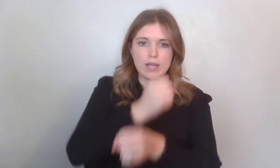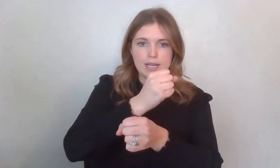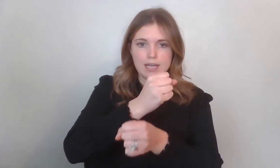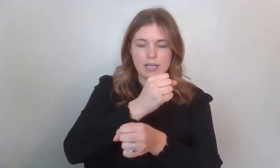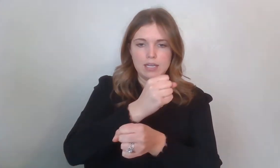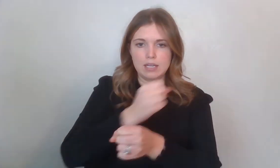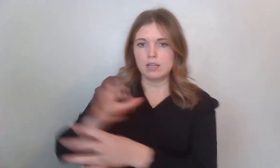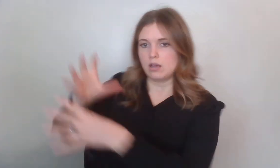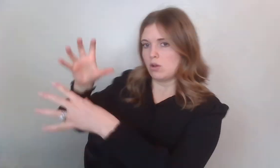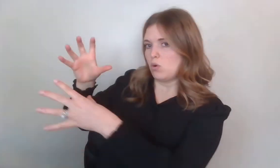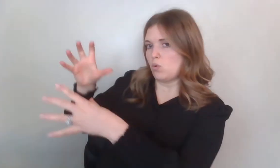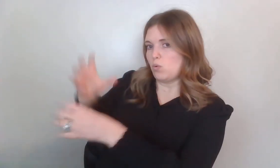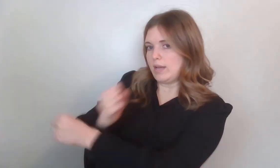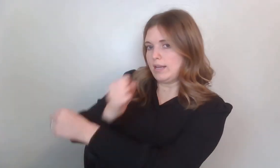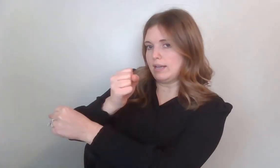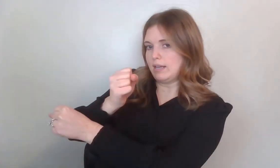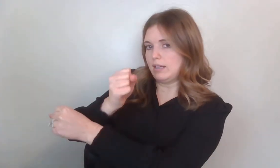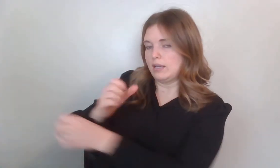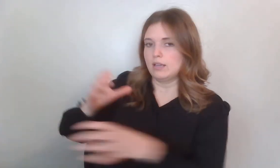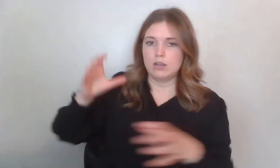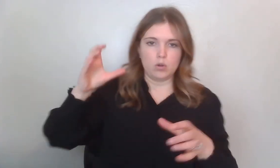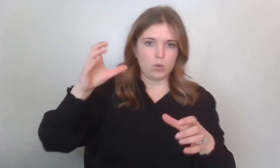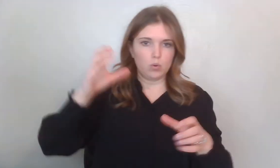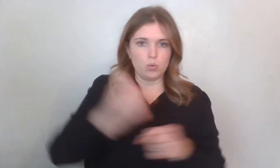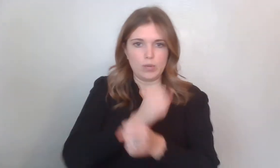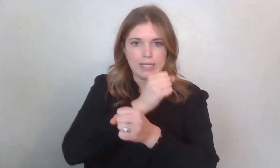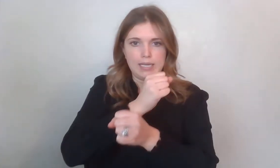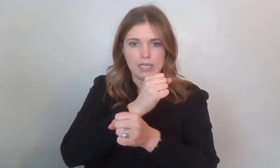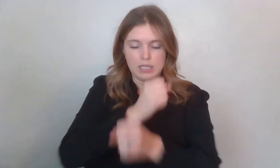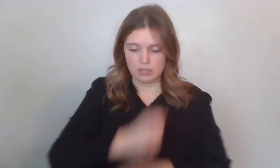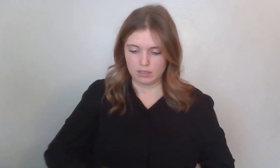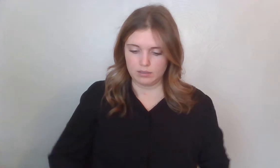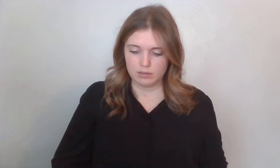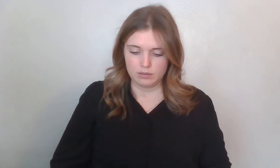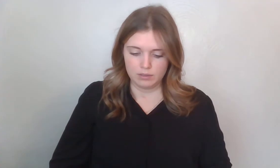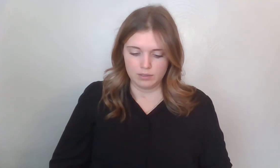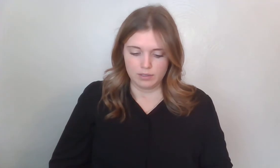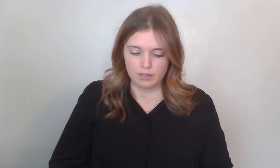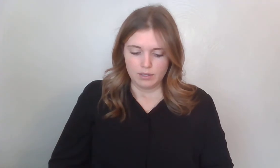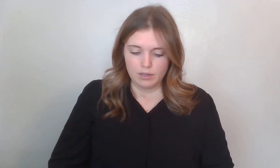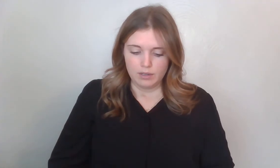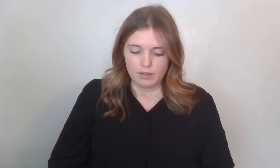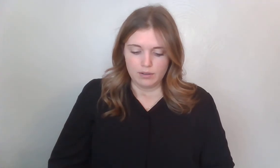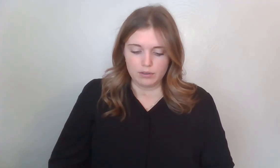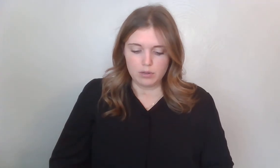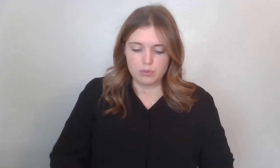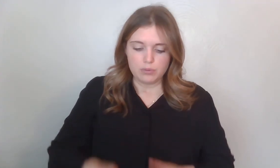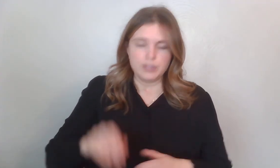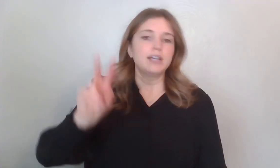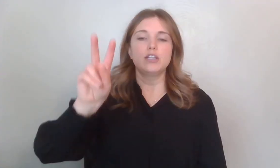WIN LOSE